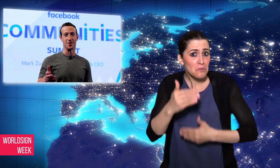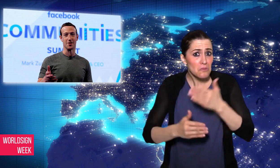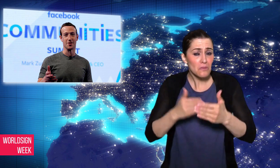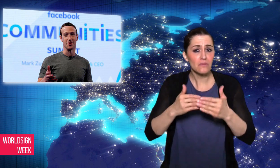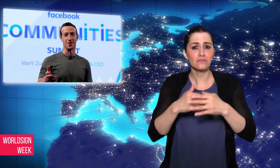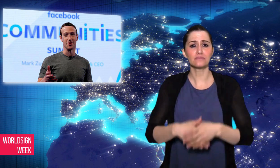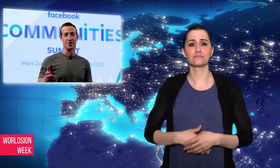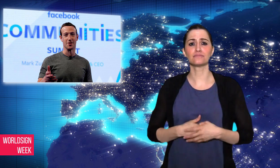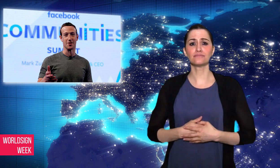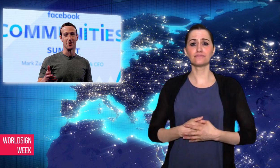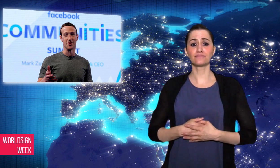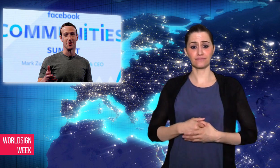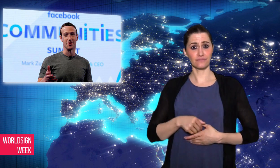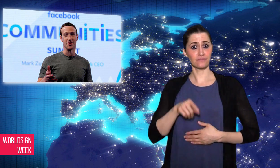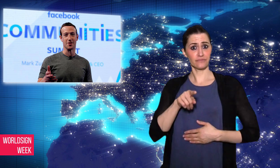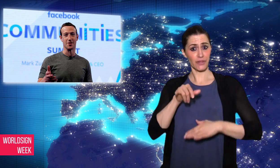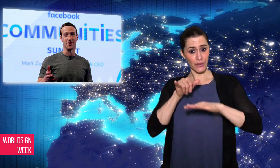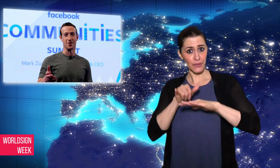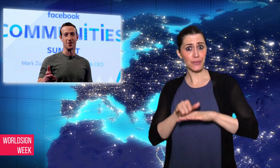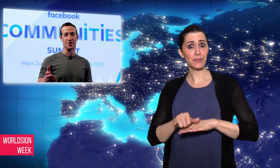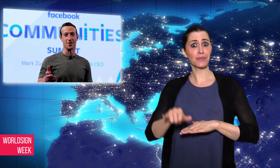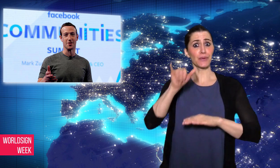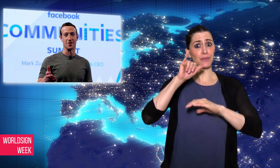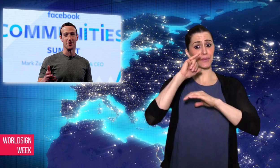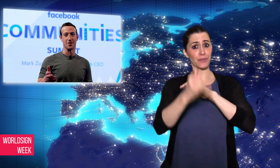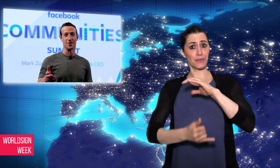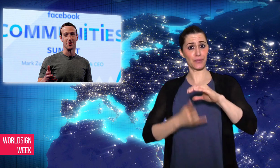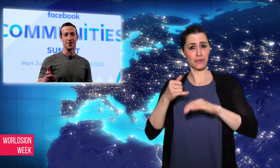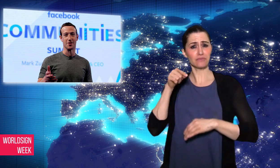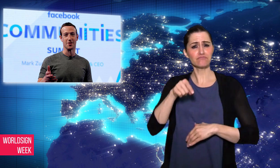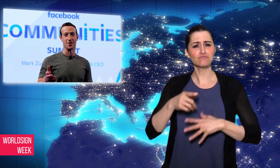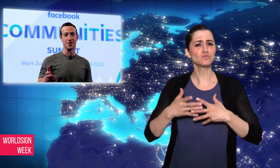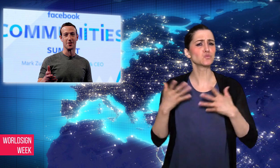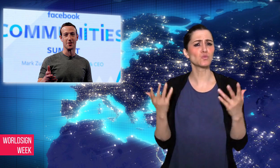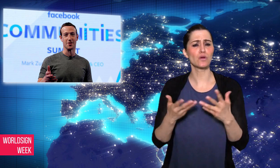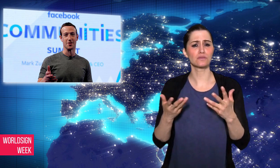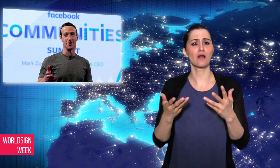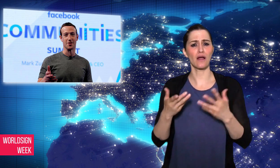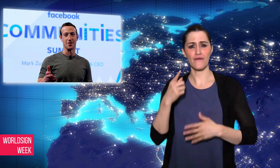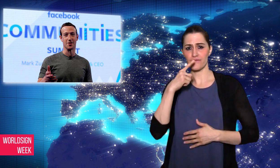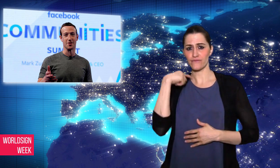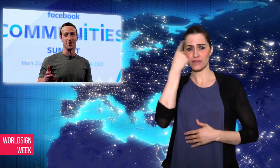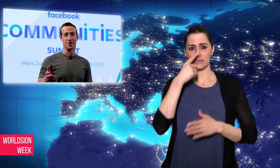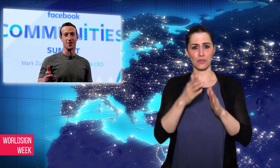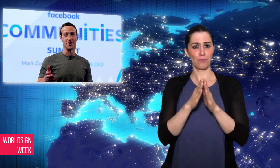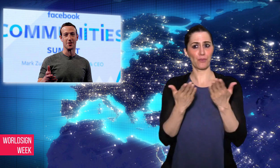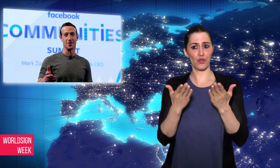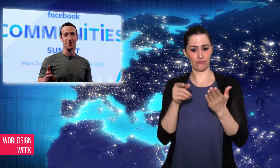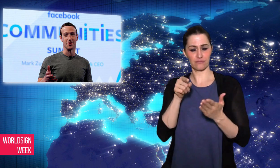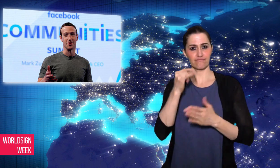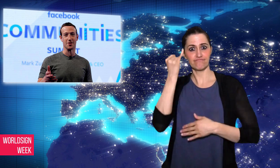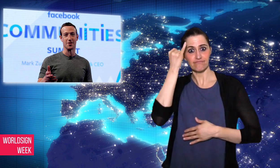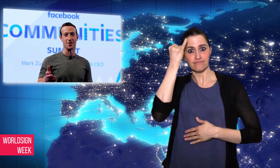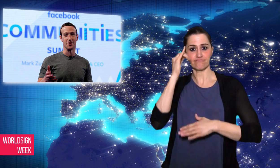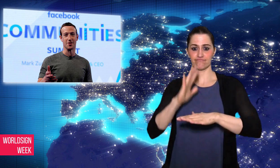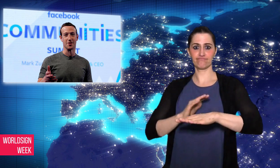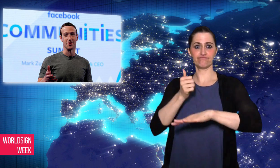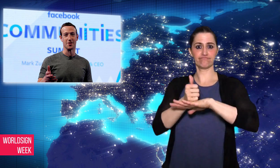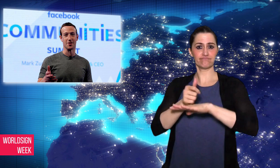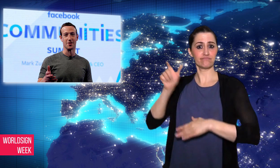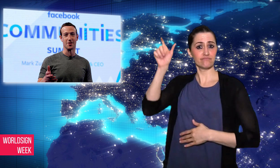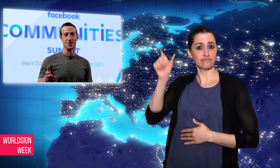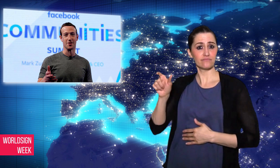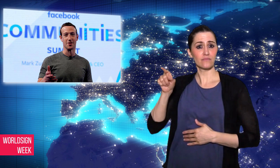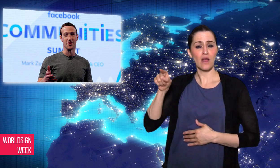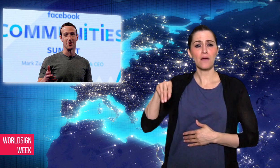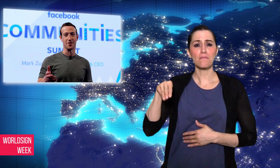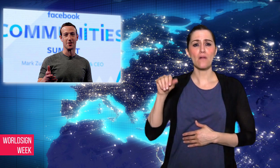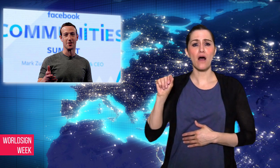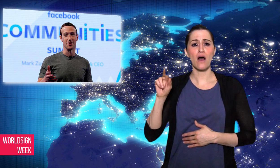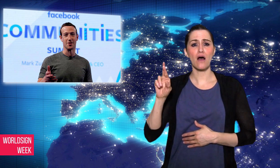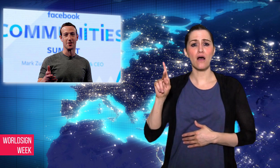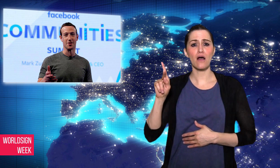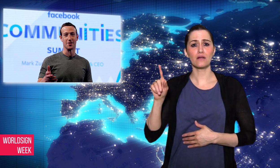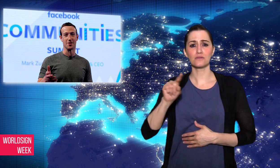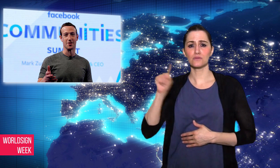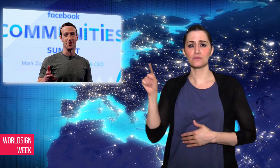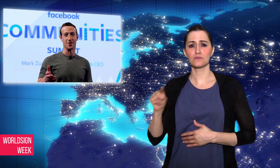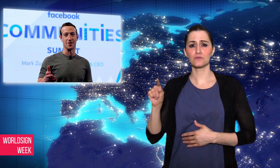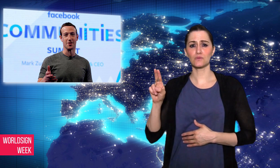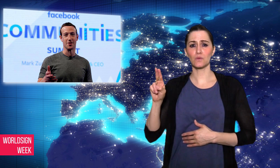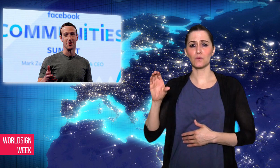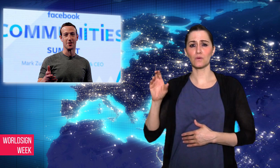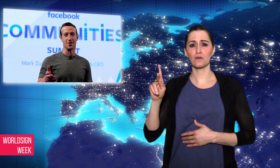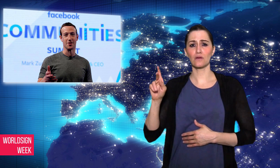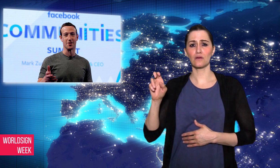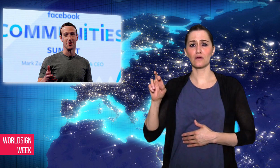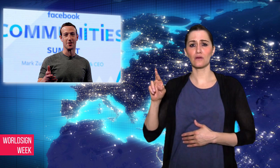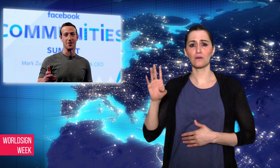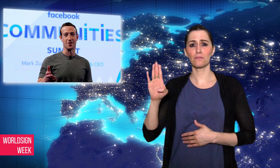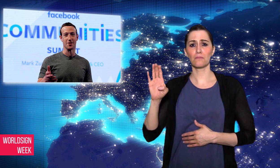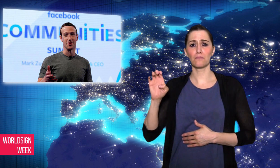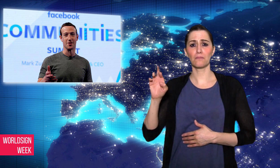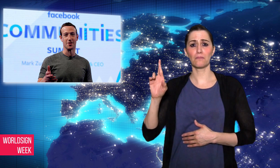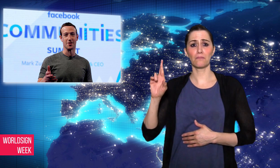Facebook founder Mark Zuckerberg’s long-term plan to provide internet